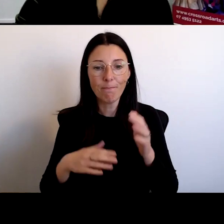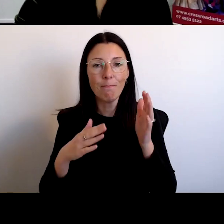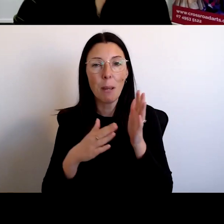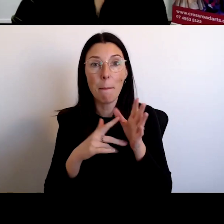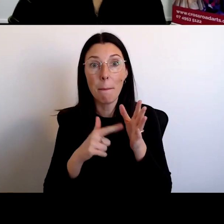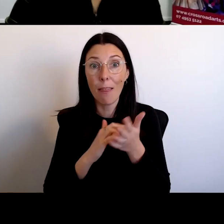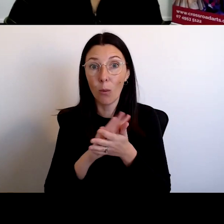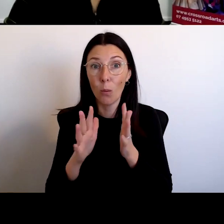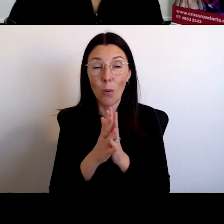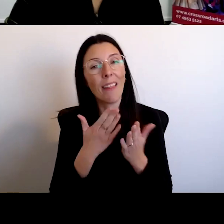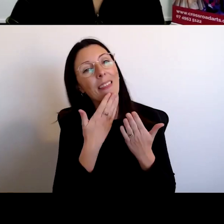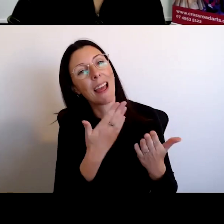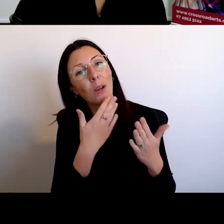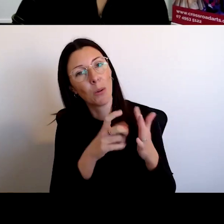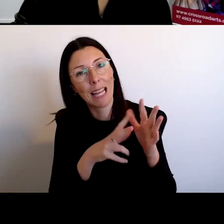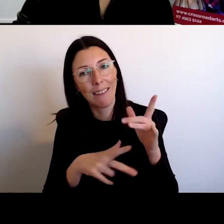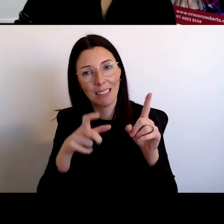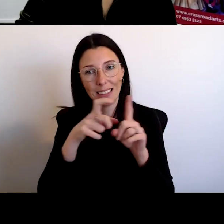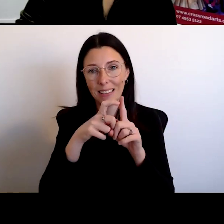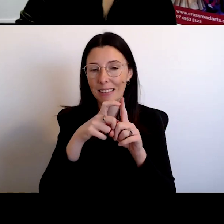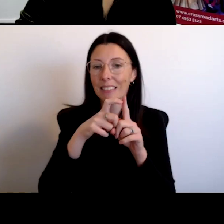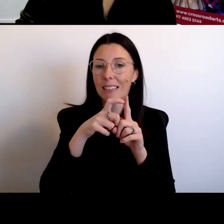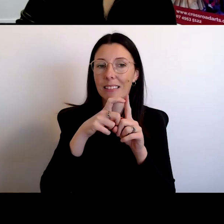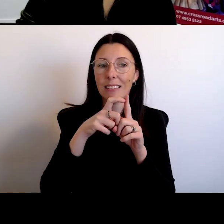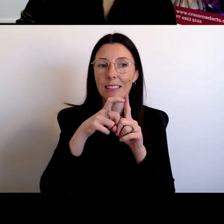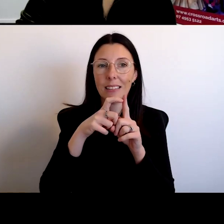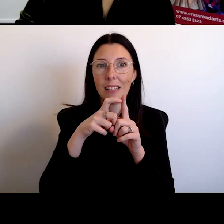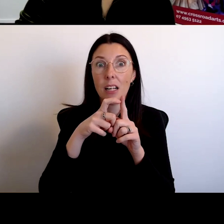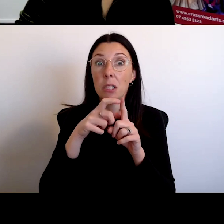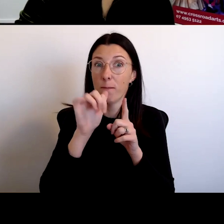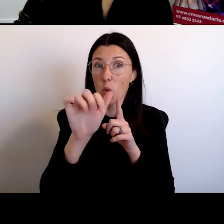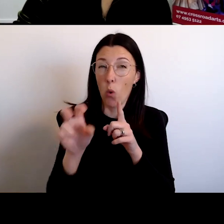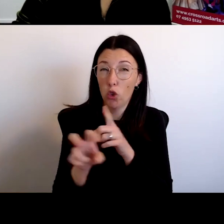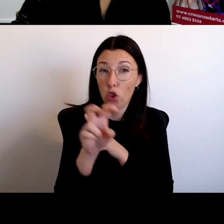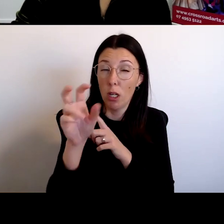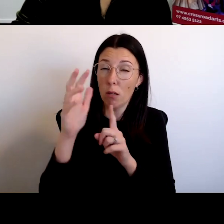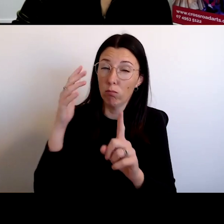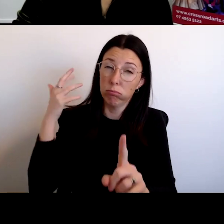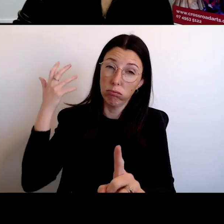like you have undertaken a really long journey but one that is quite rigourous and robust to get you